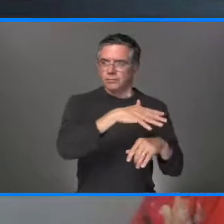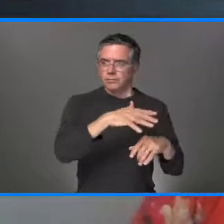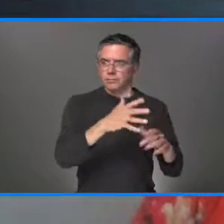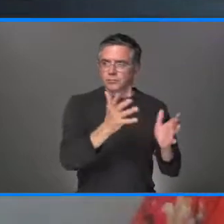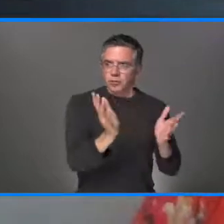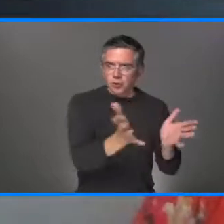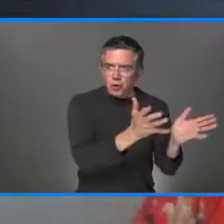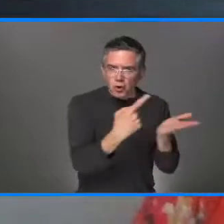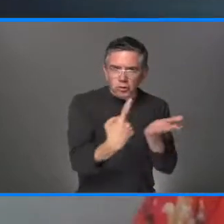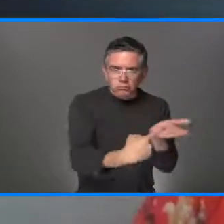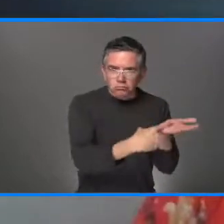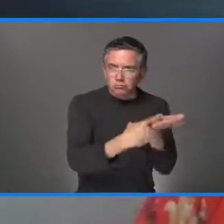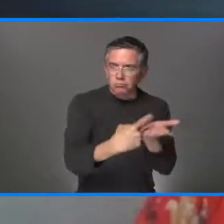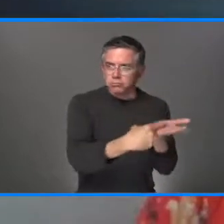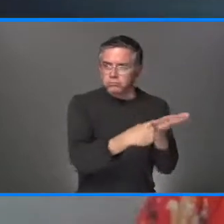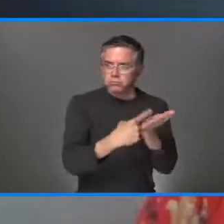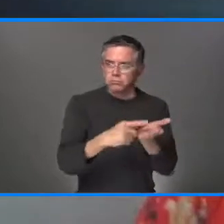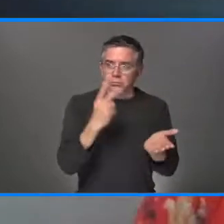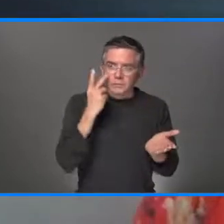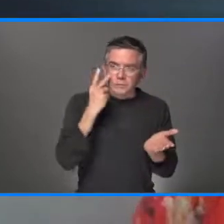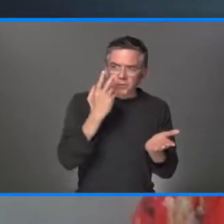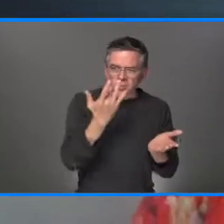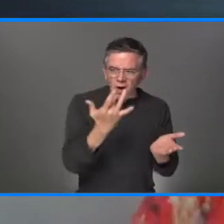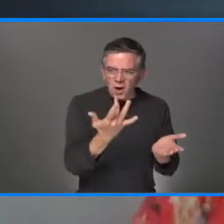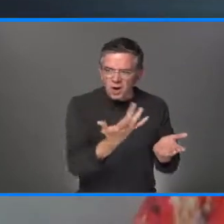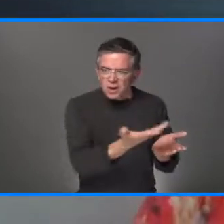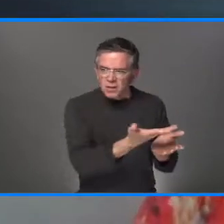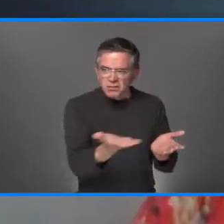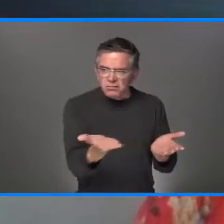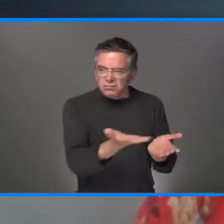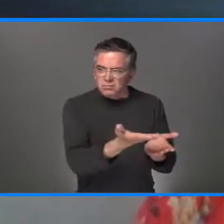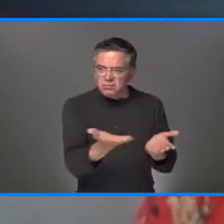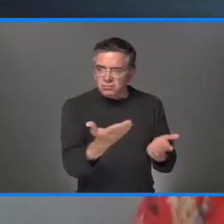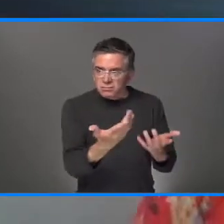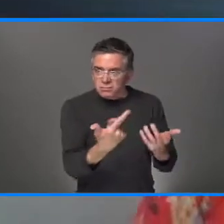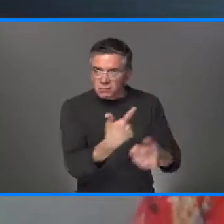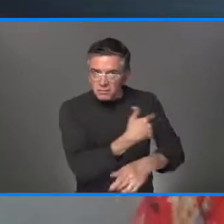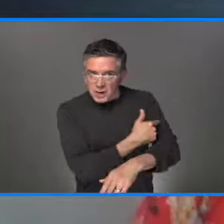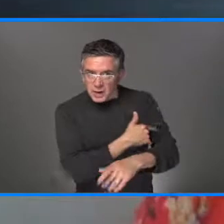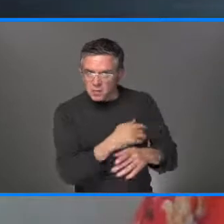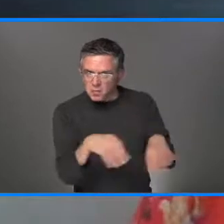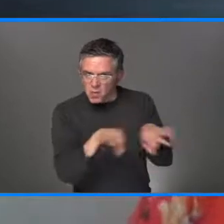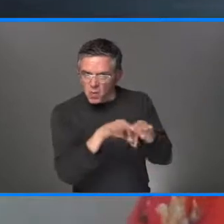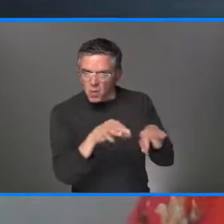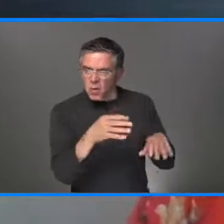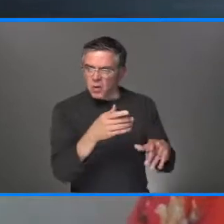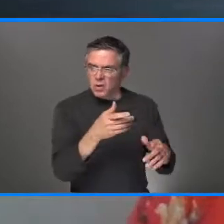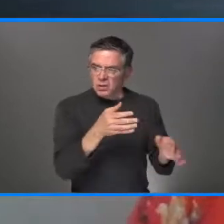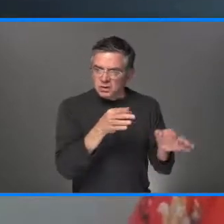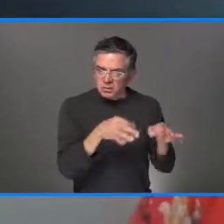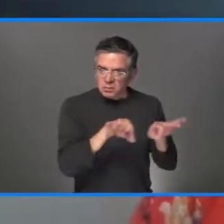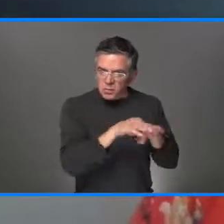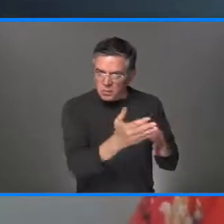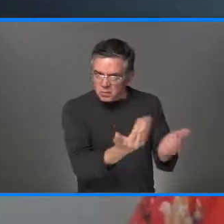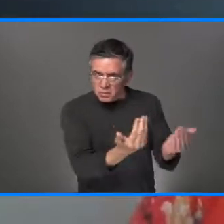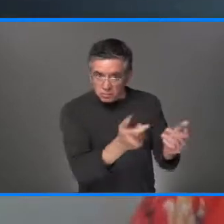about why vaccines are important and how it can protect you, and then offering those low barrier solutions